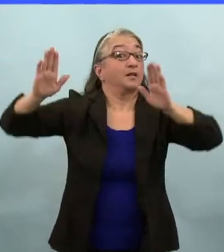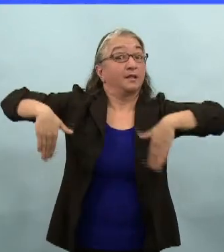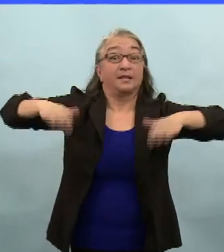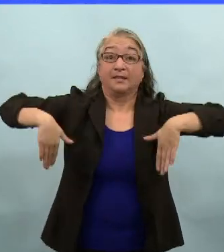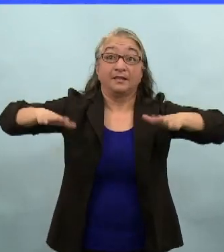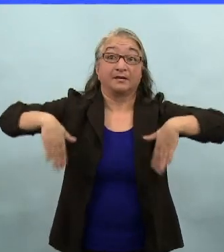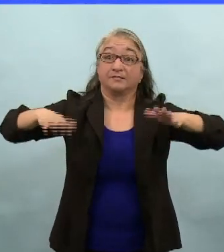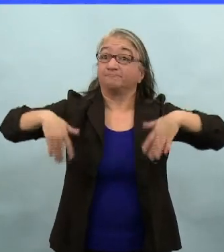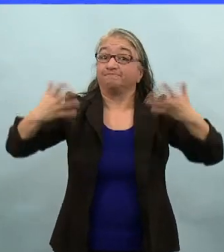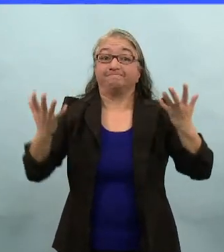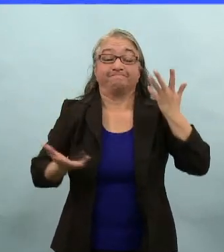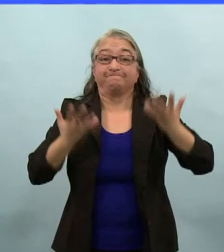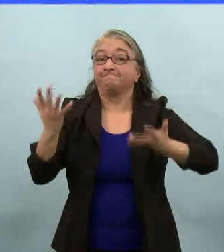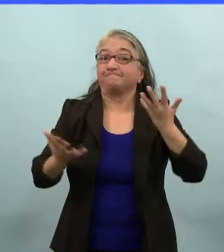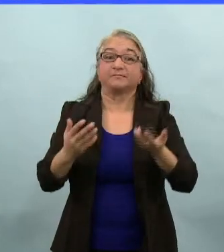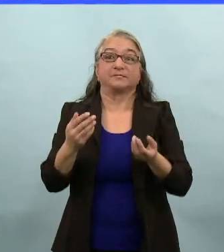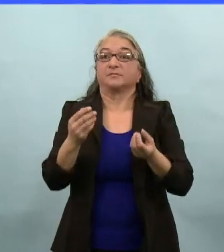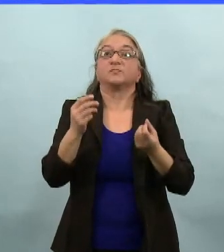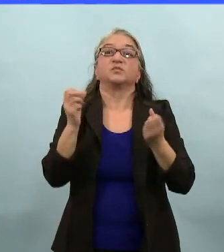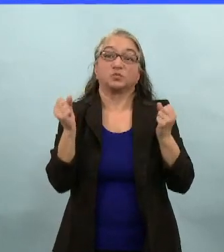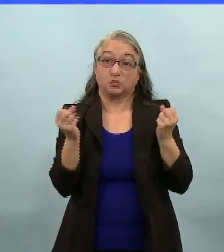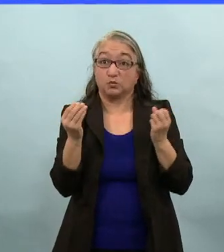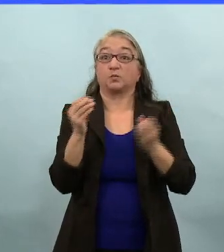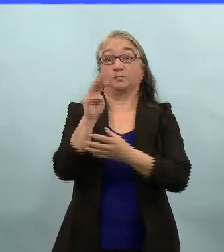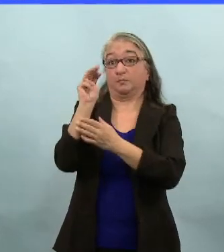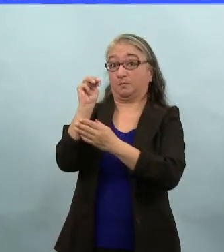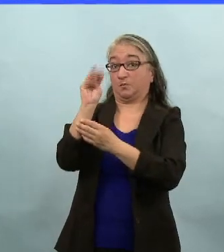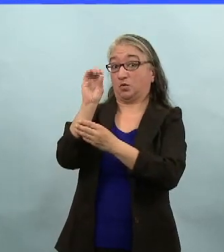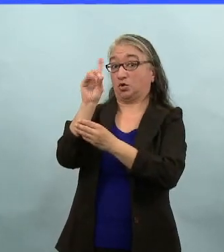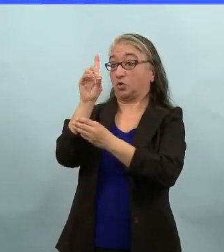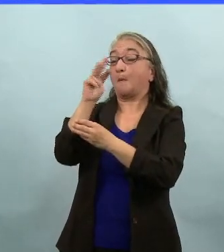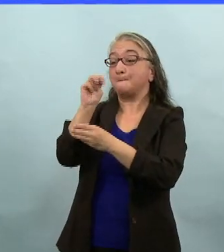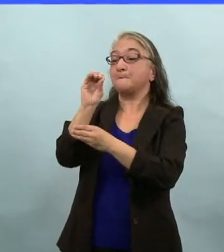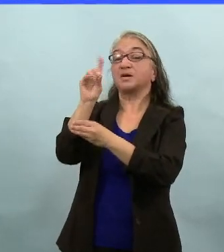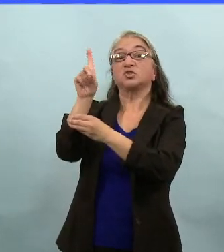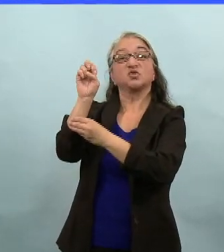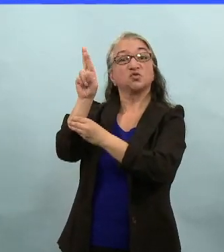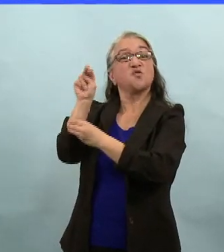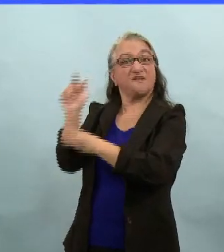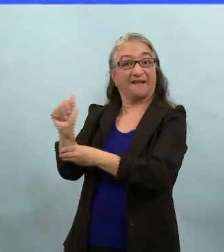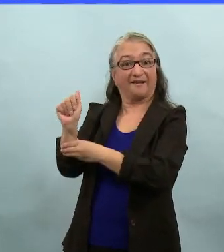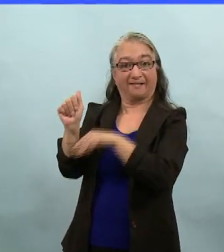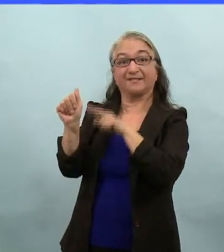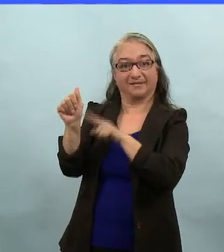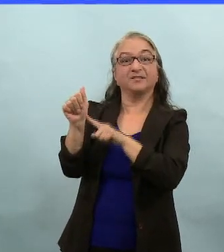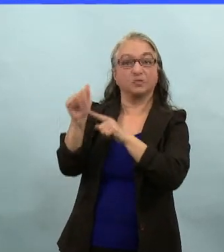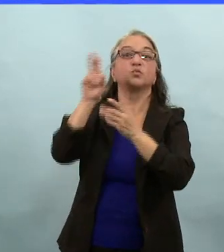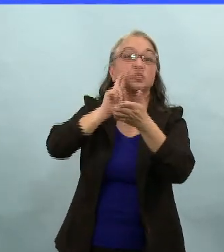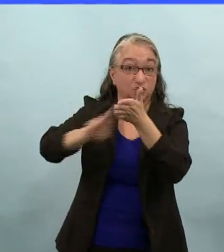has found at this point we will keep you updated on this but for now i can say that